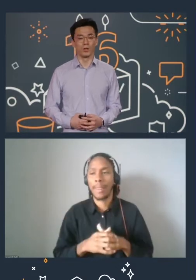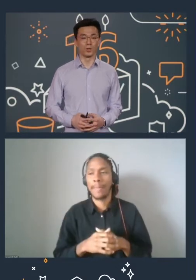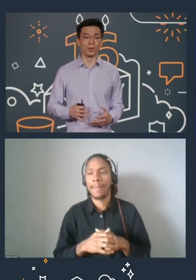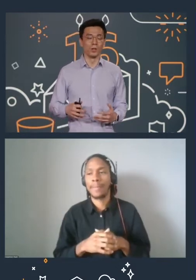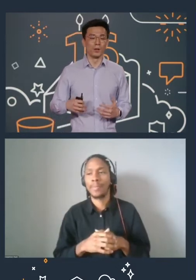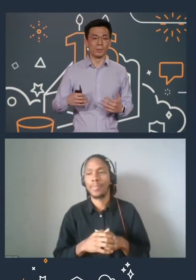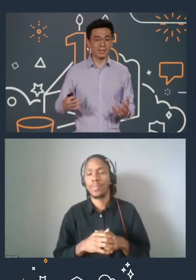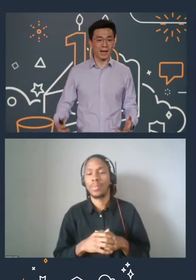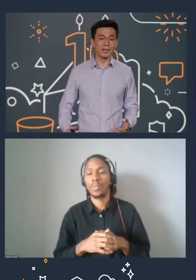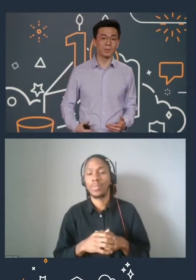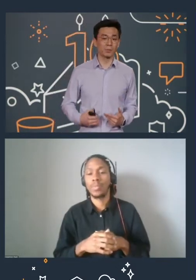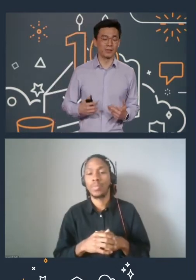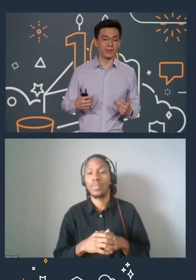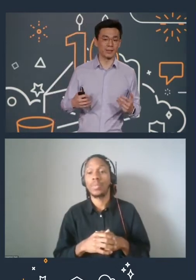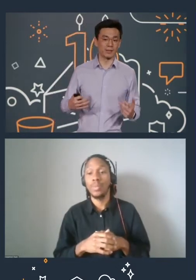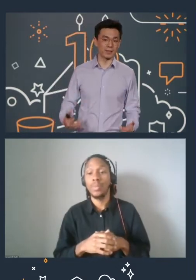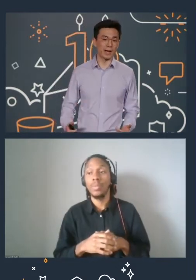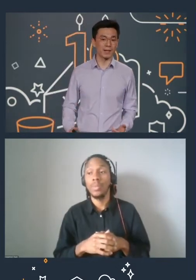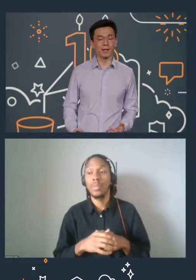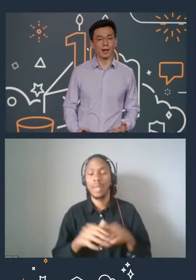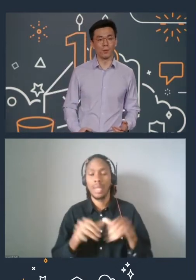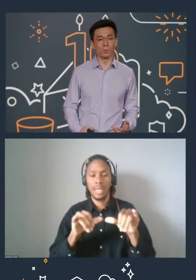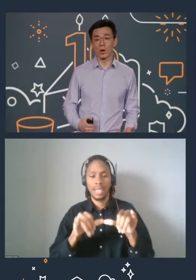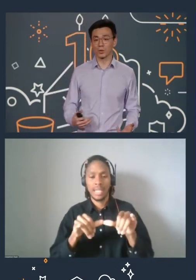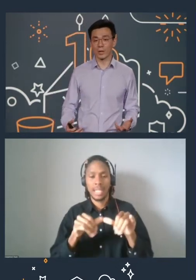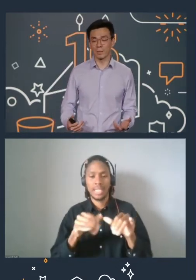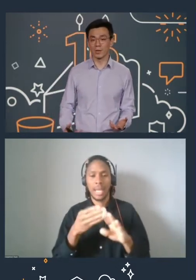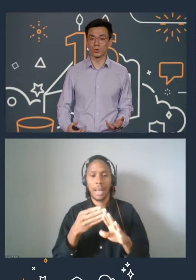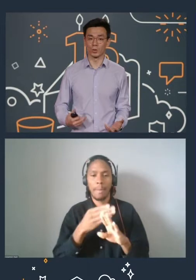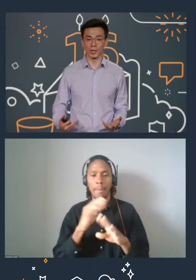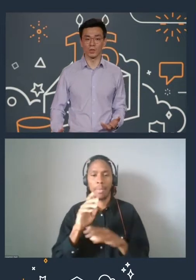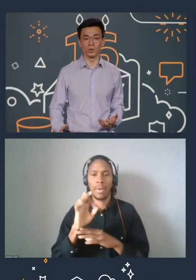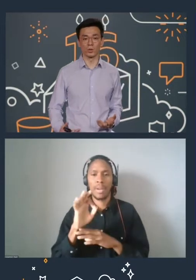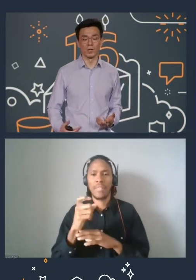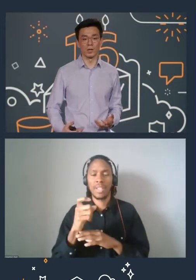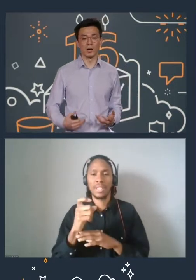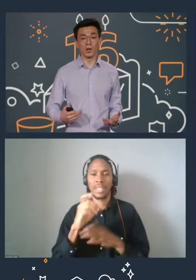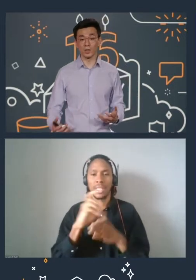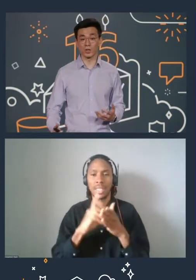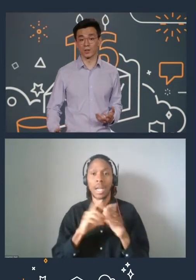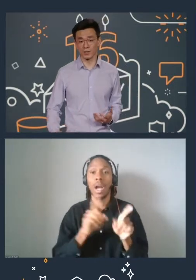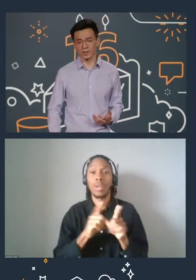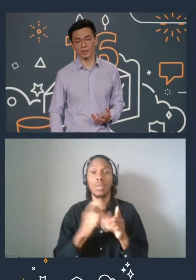So besides prefix design, we also recommend you to look into other services